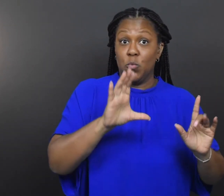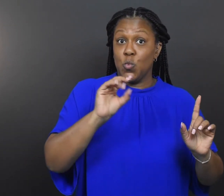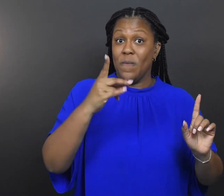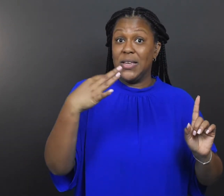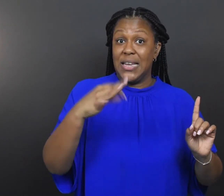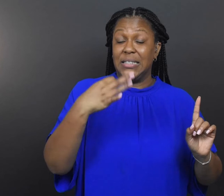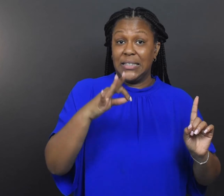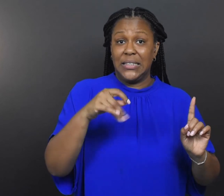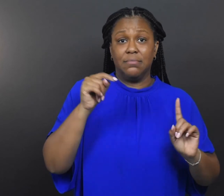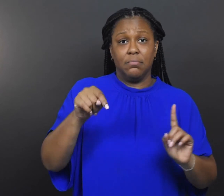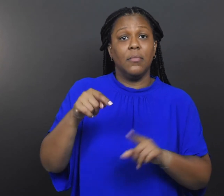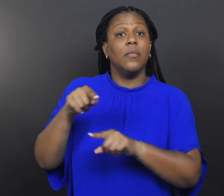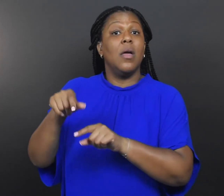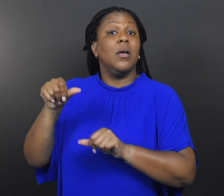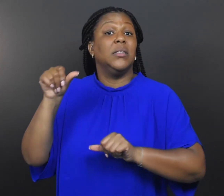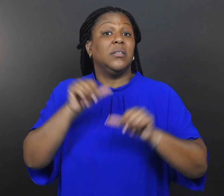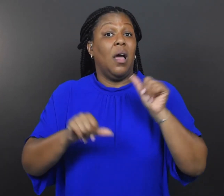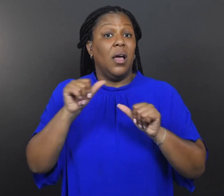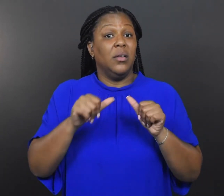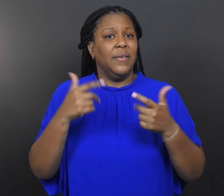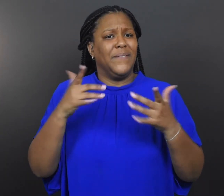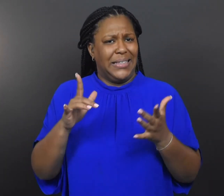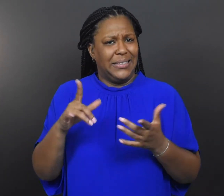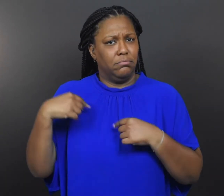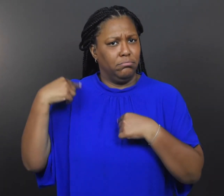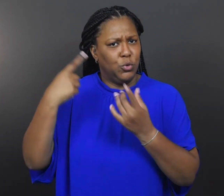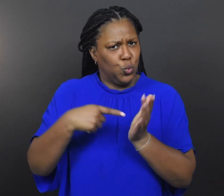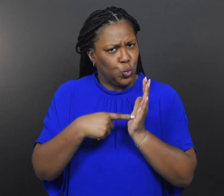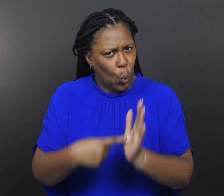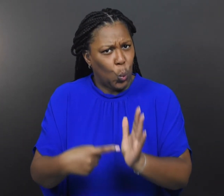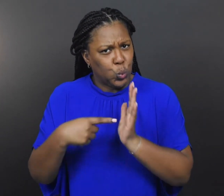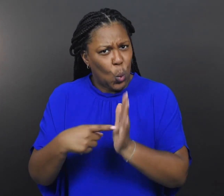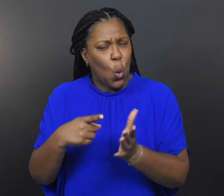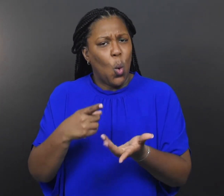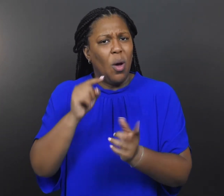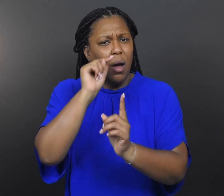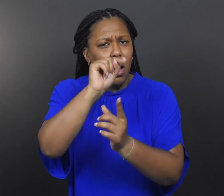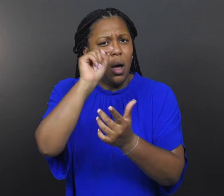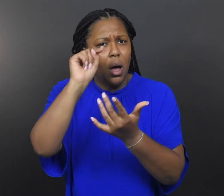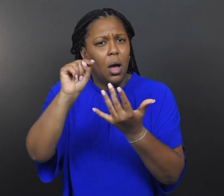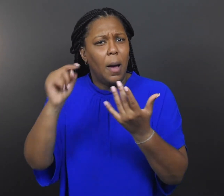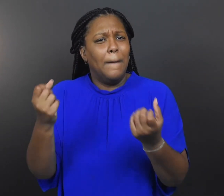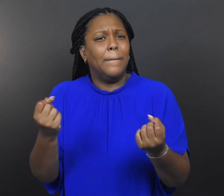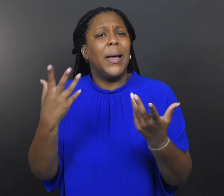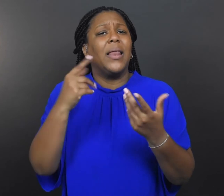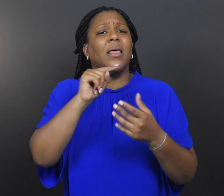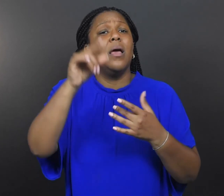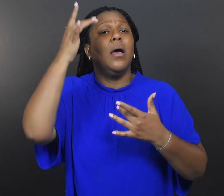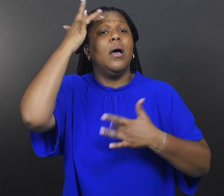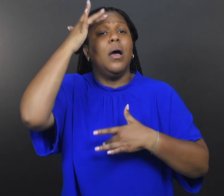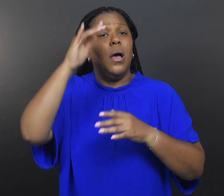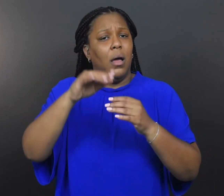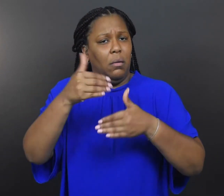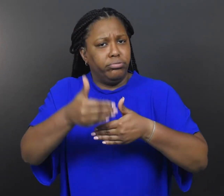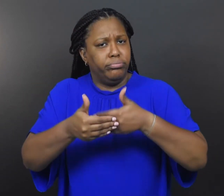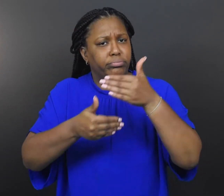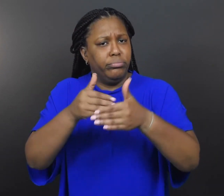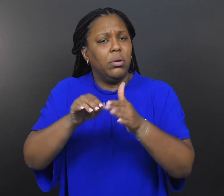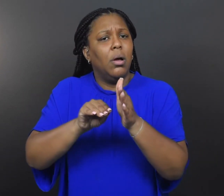COVID-19. Science has since shown that it accounts for much of the pandemic’s progression.